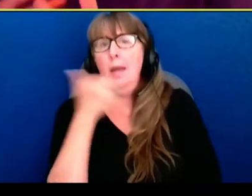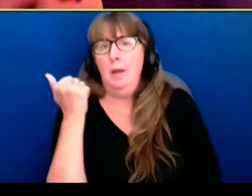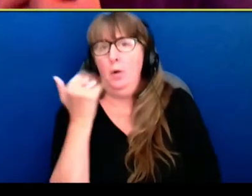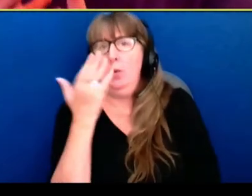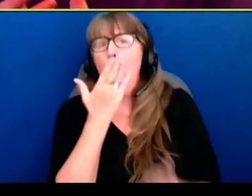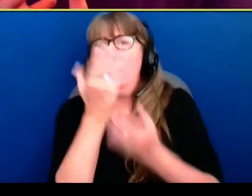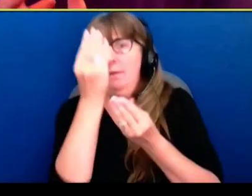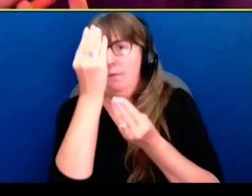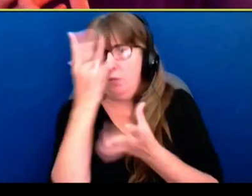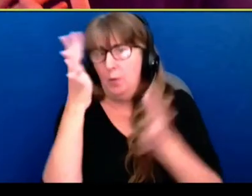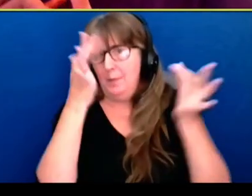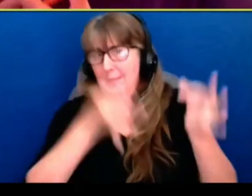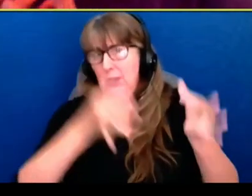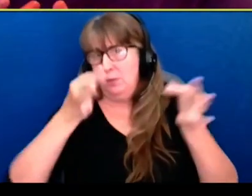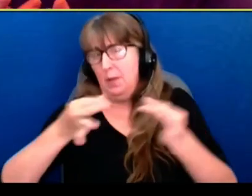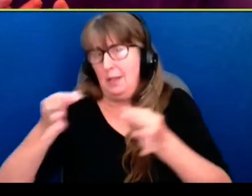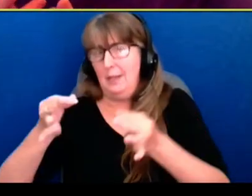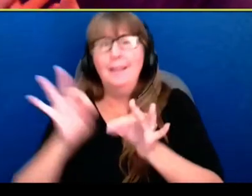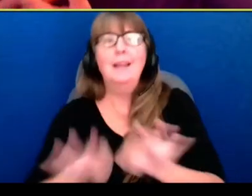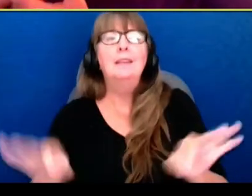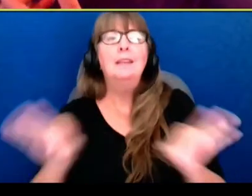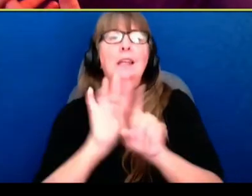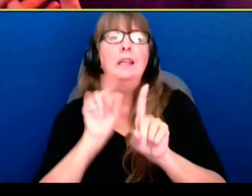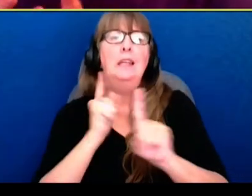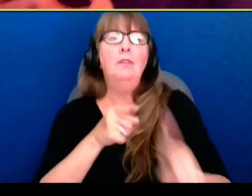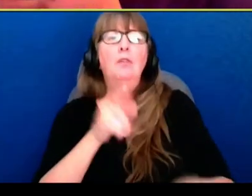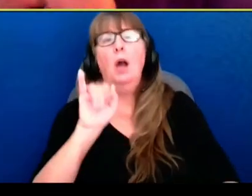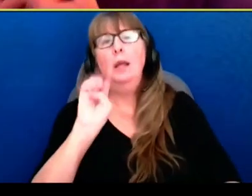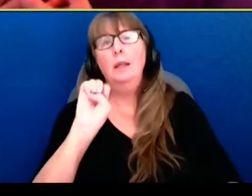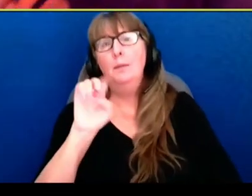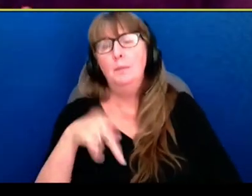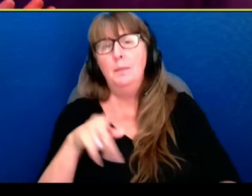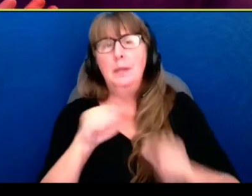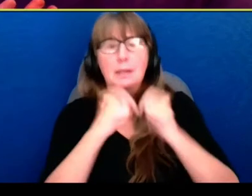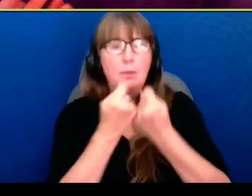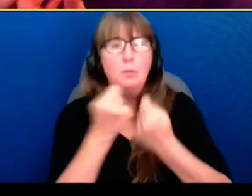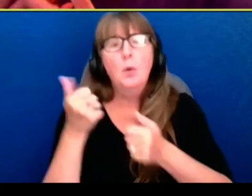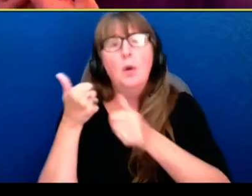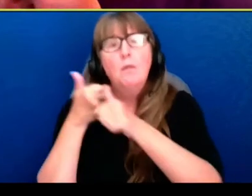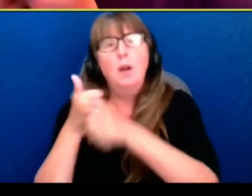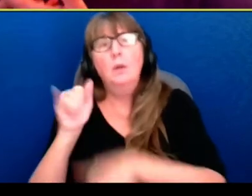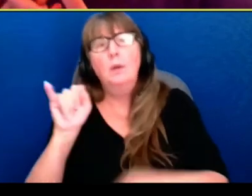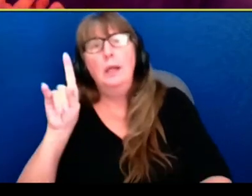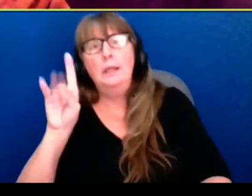And that's the key to the IEP teams, to IDEA, to making this process work to be effective